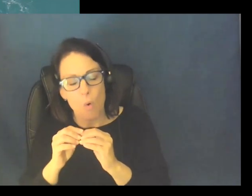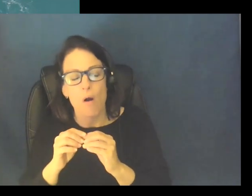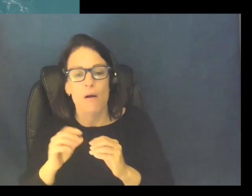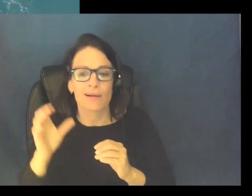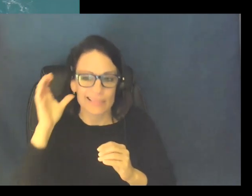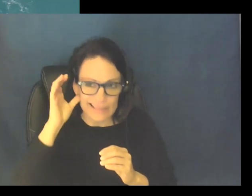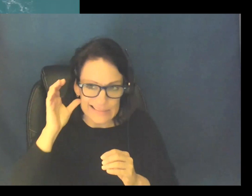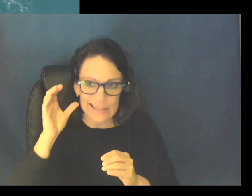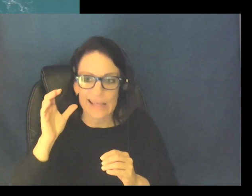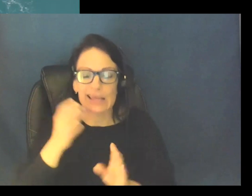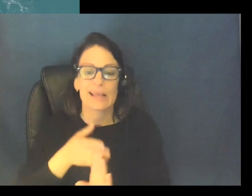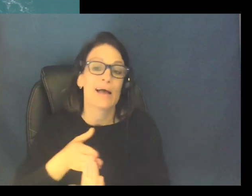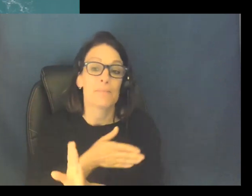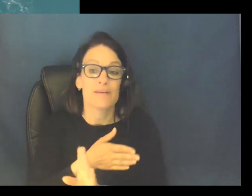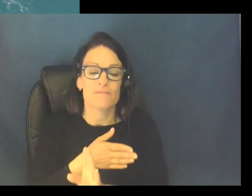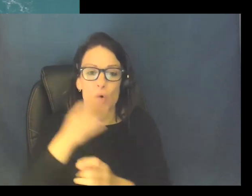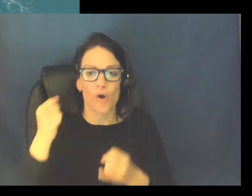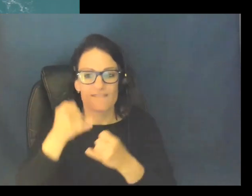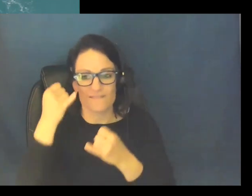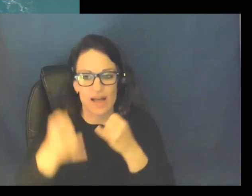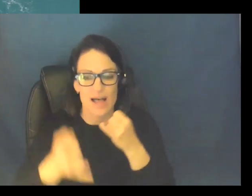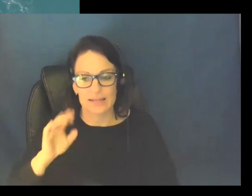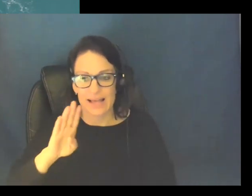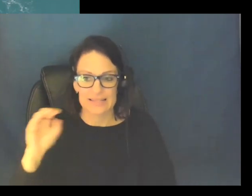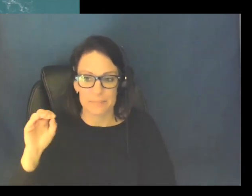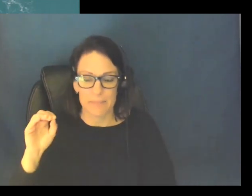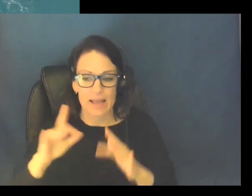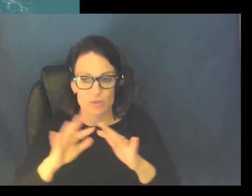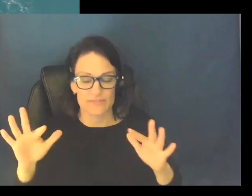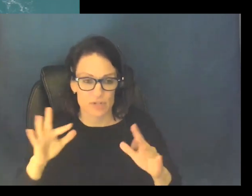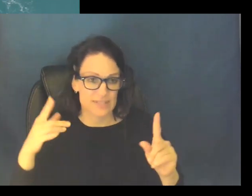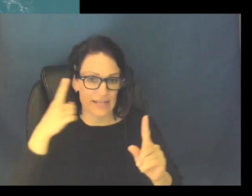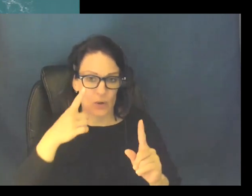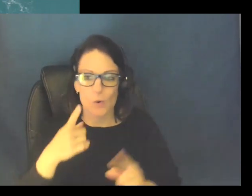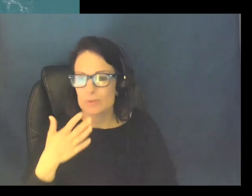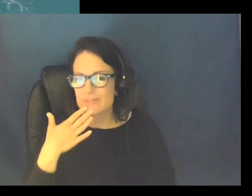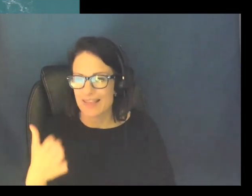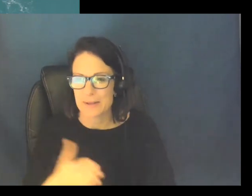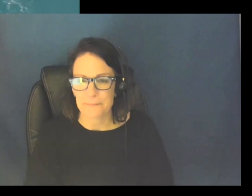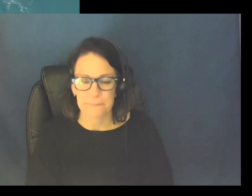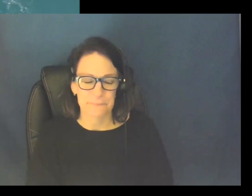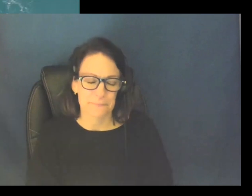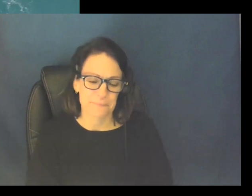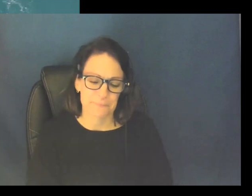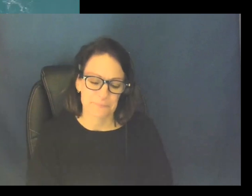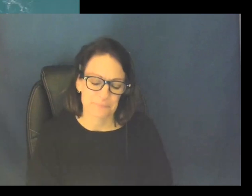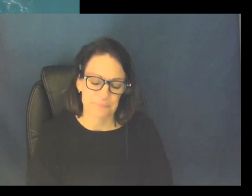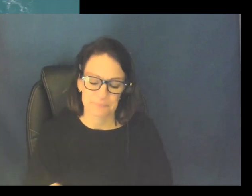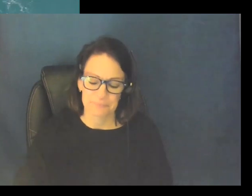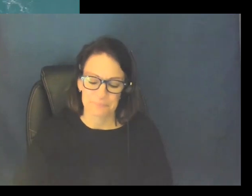In order to keep up with the simple vision for 2050, we need to make sure energy infrastructure is done correctly. And fix the bill. And for solar panels that should not be on existing diverse forests. Why can't solar panels go on over 1.5 million roof tops to satisfy a simpler request, there needs to be as much nature then as there is now.